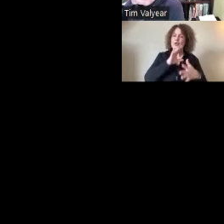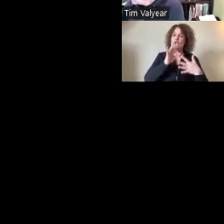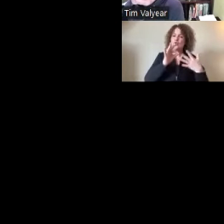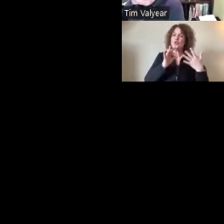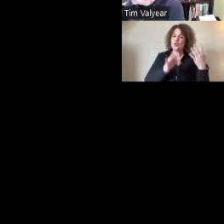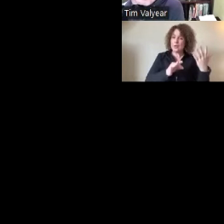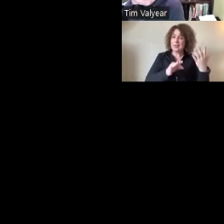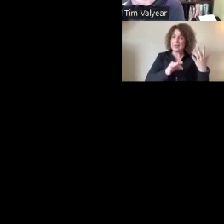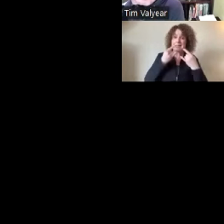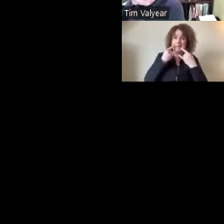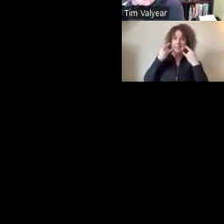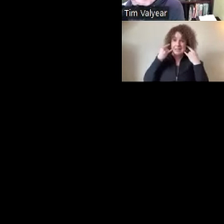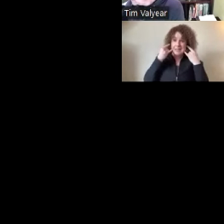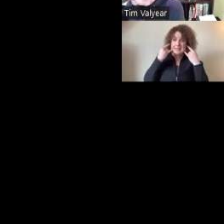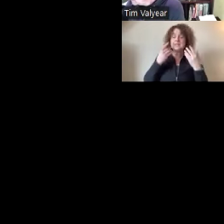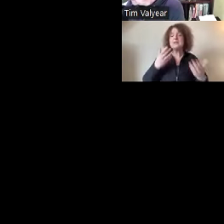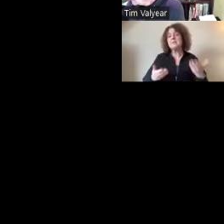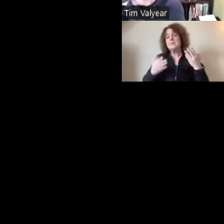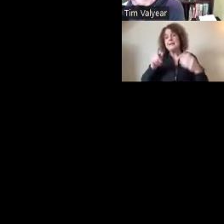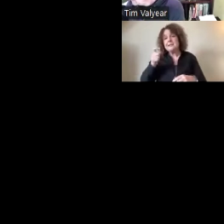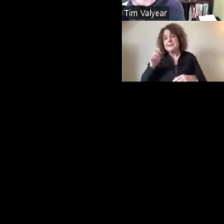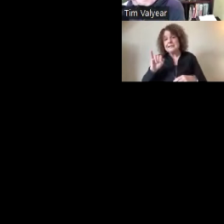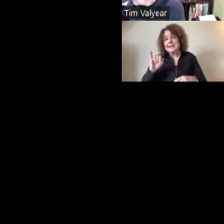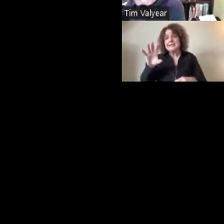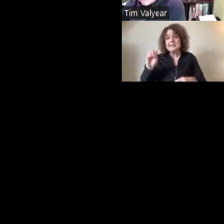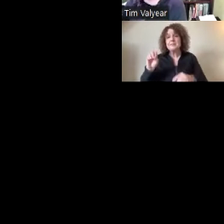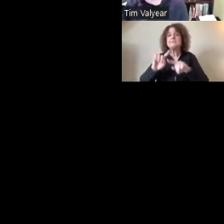be in a moment where personal choice that we can